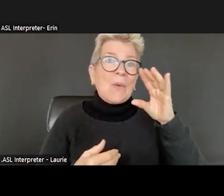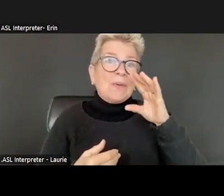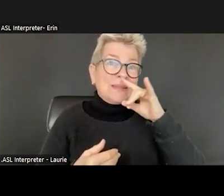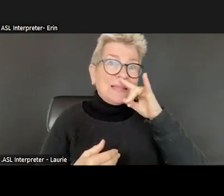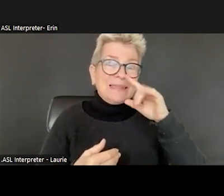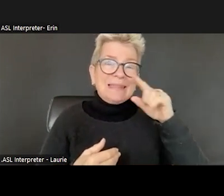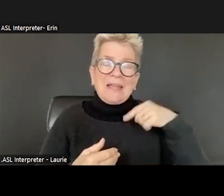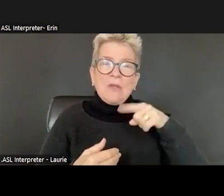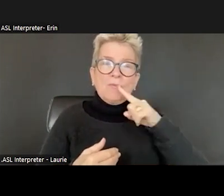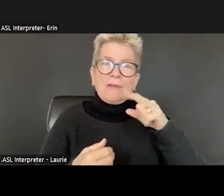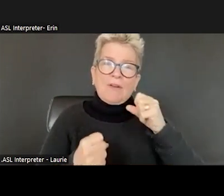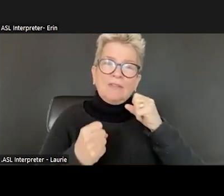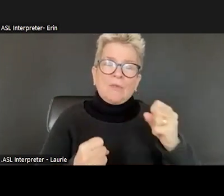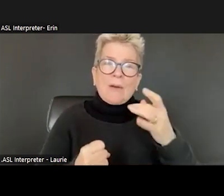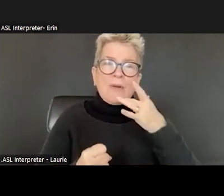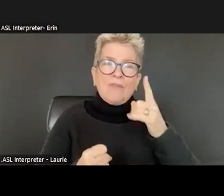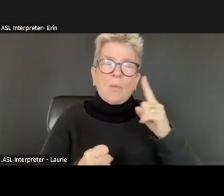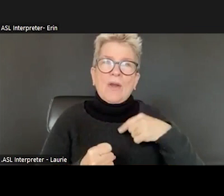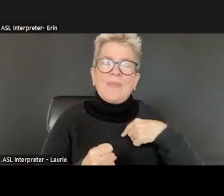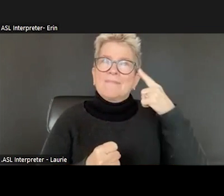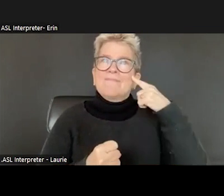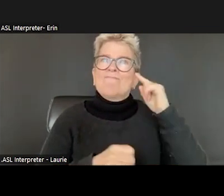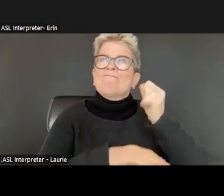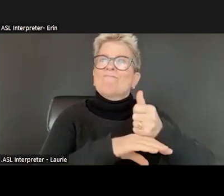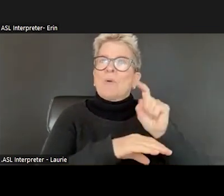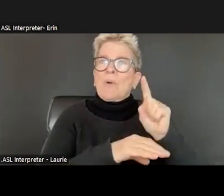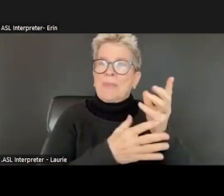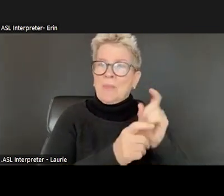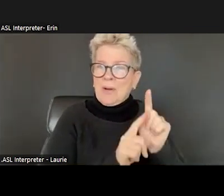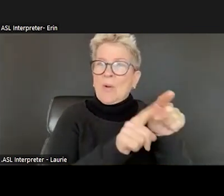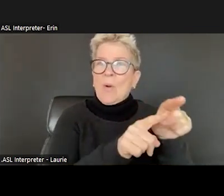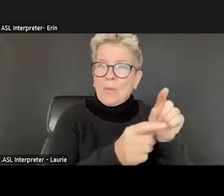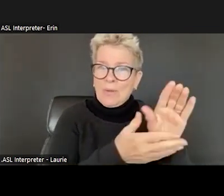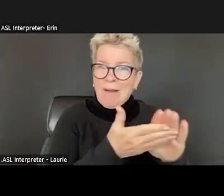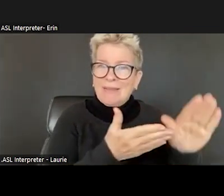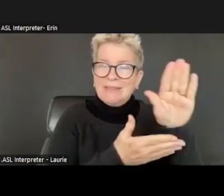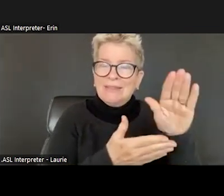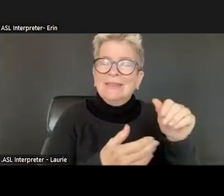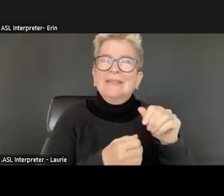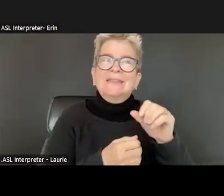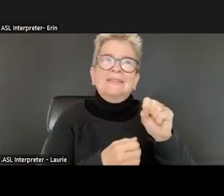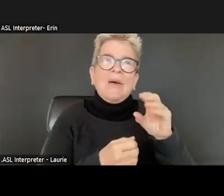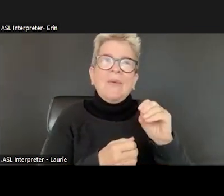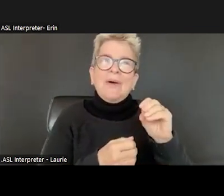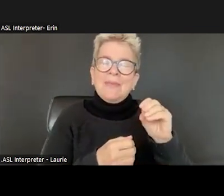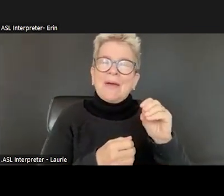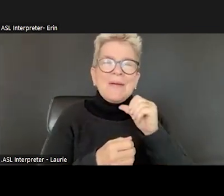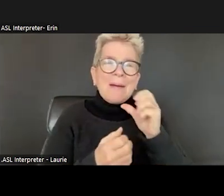strong preference on where they want to go to school or the type of school that they're going to already, so there aren't many students on that margin where they're